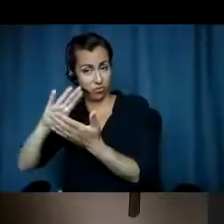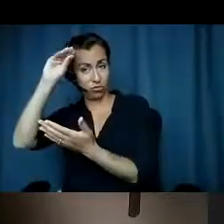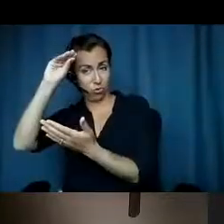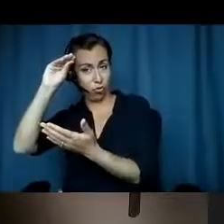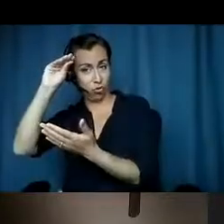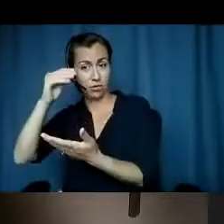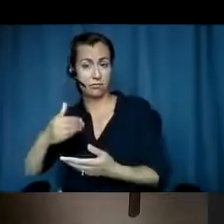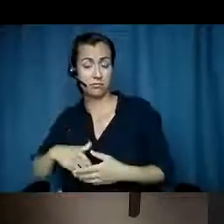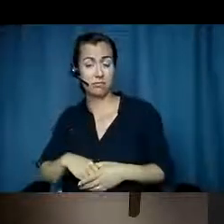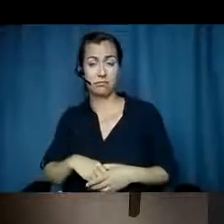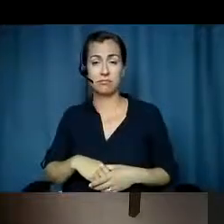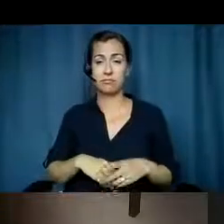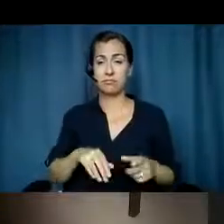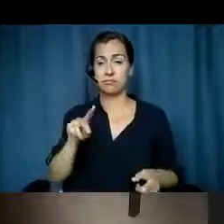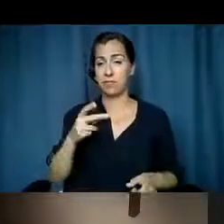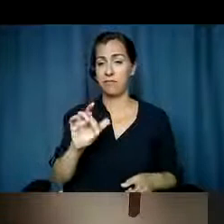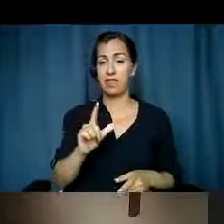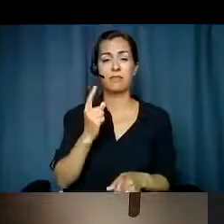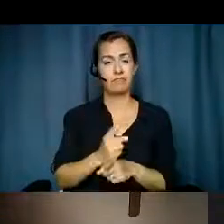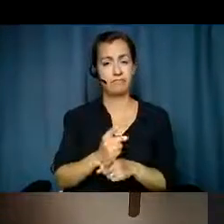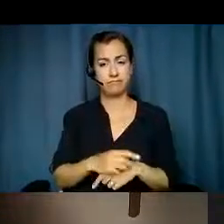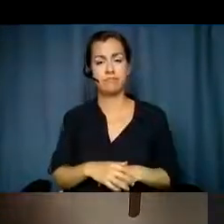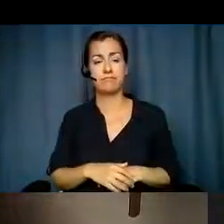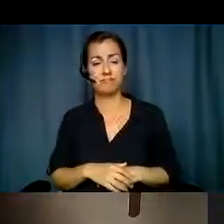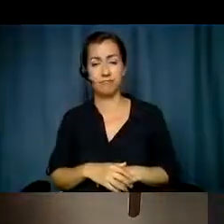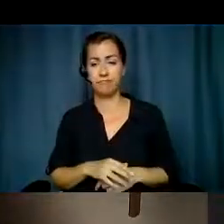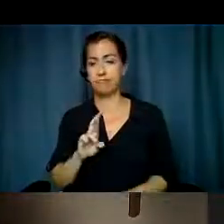you know, let letting you do the voting part, just giving you the